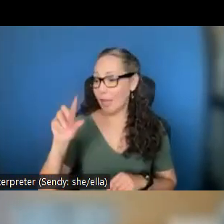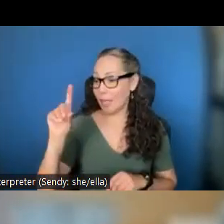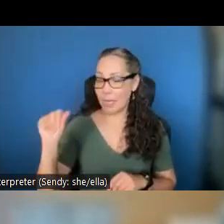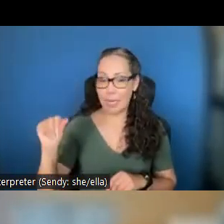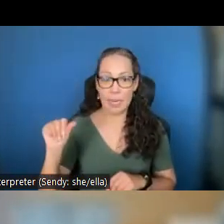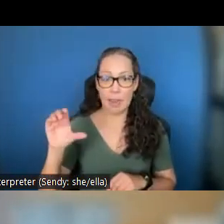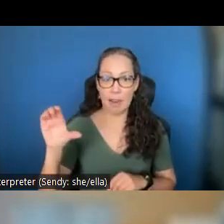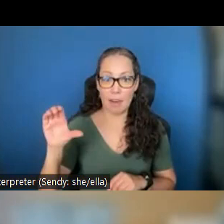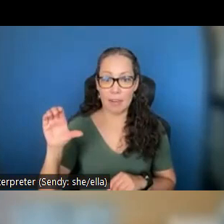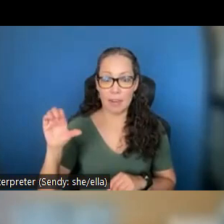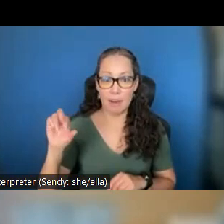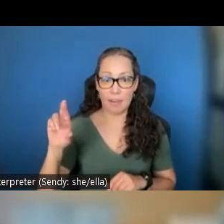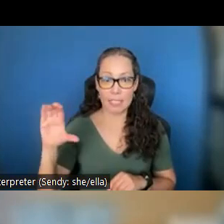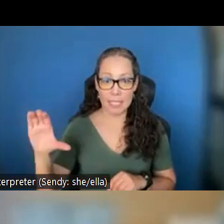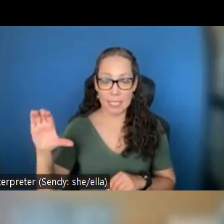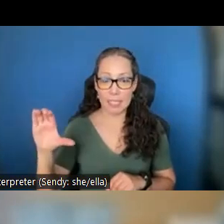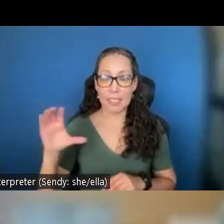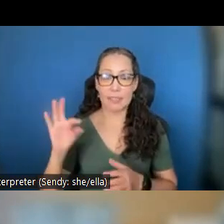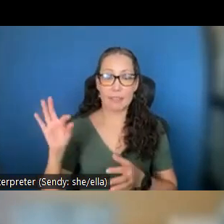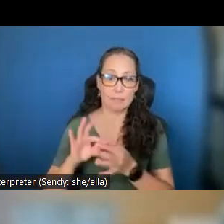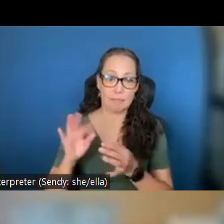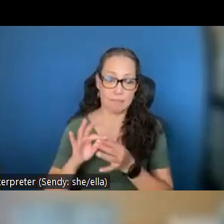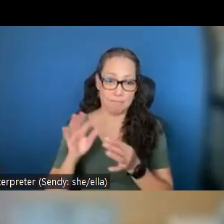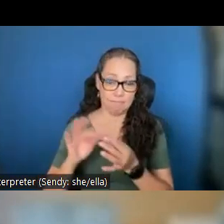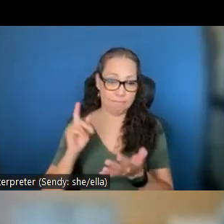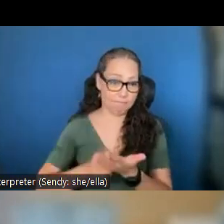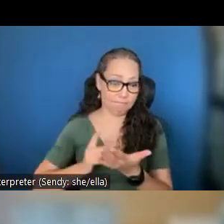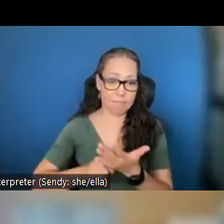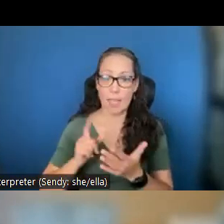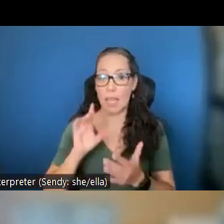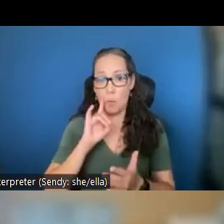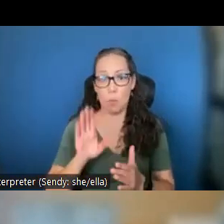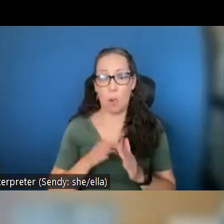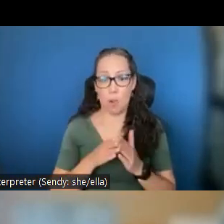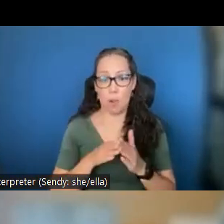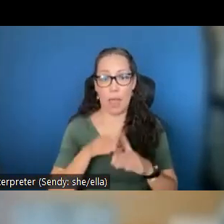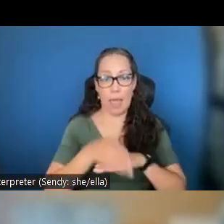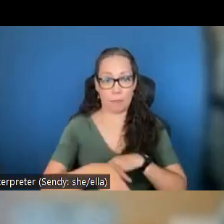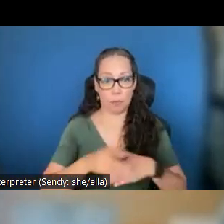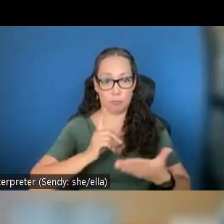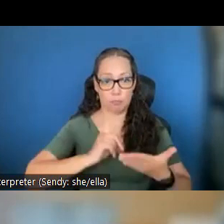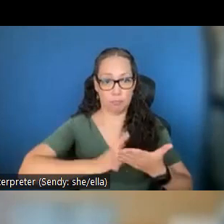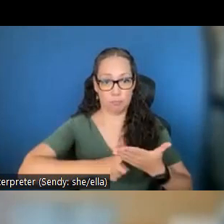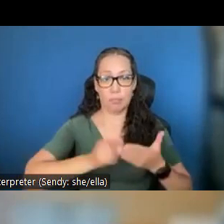as well as a discussion we're also going to have public comments after that for uh members of the